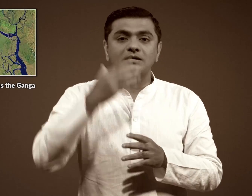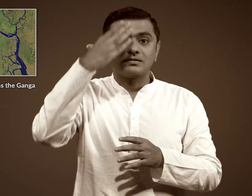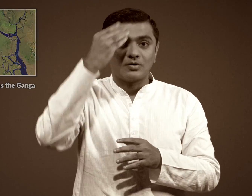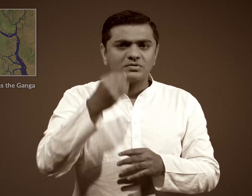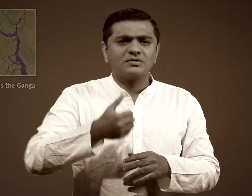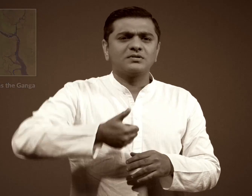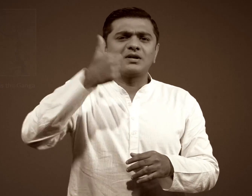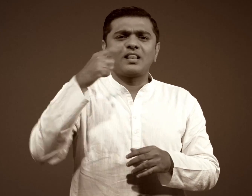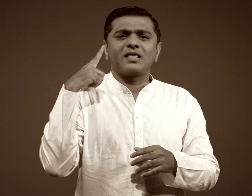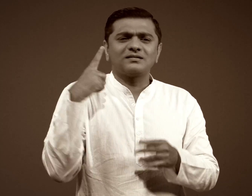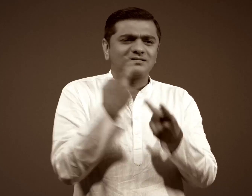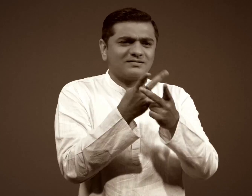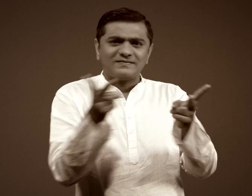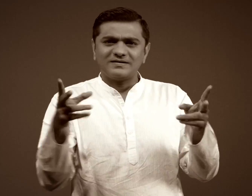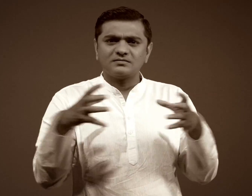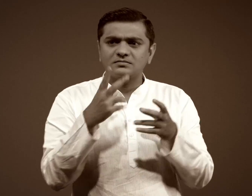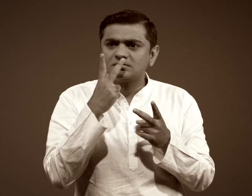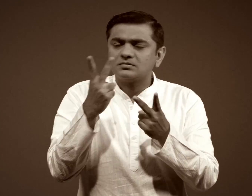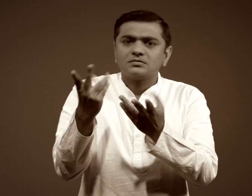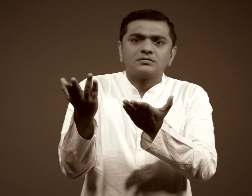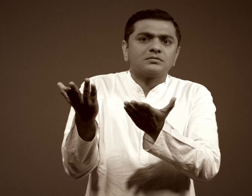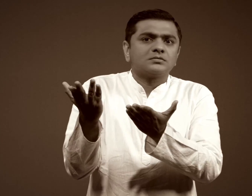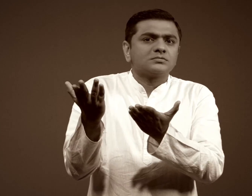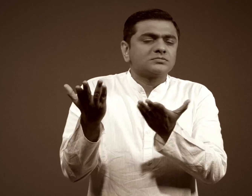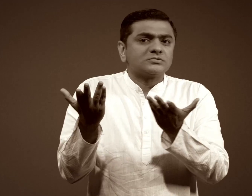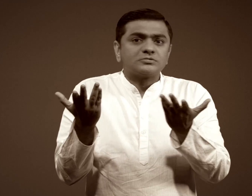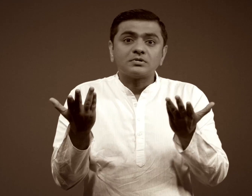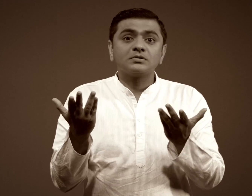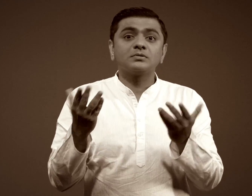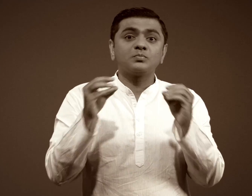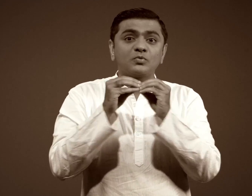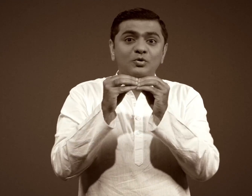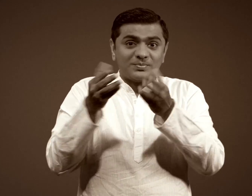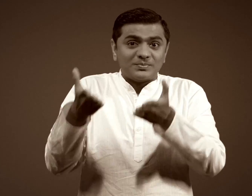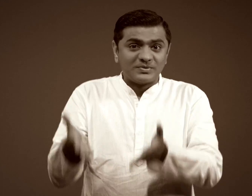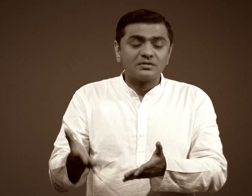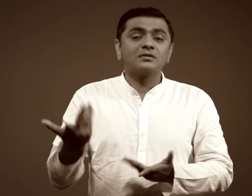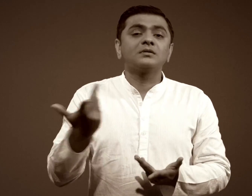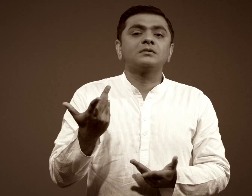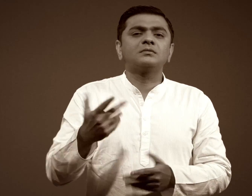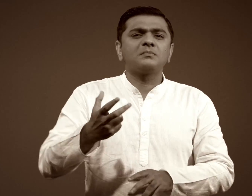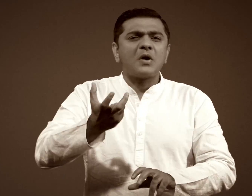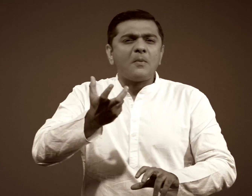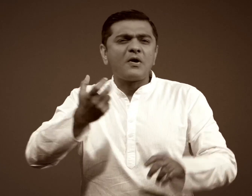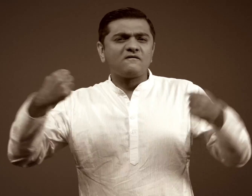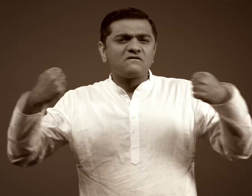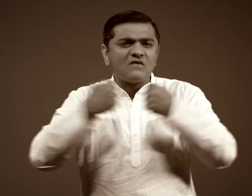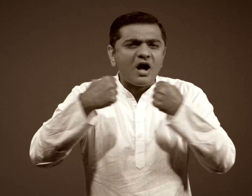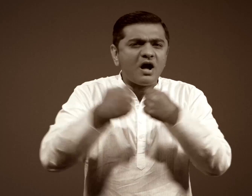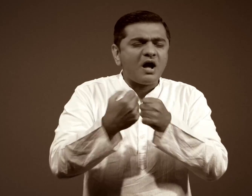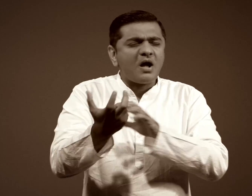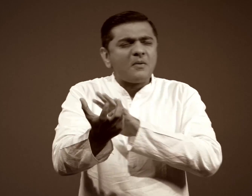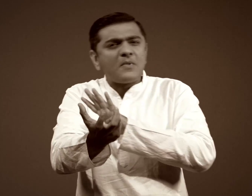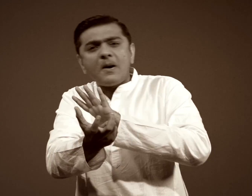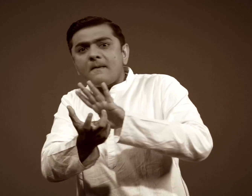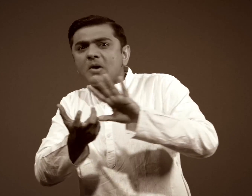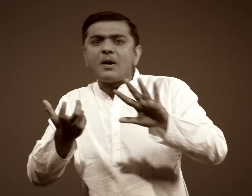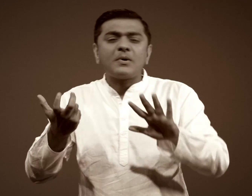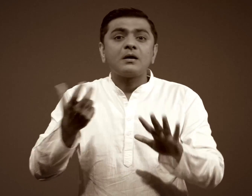Despite the efforts of Nehru and other leaders, violence erupted in Bombay and elsewhere in India, with riots and arson.